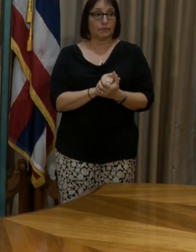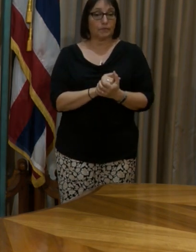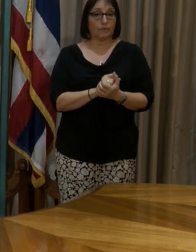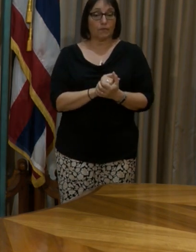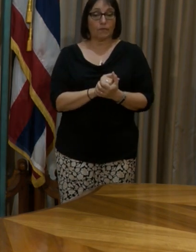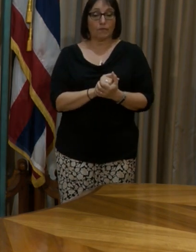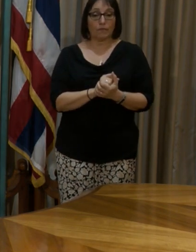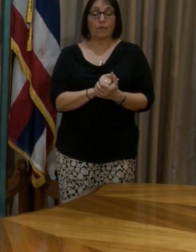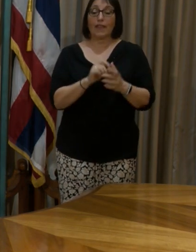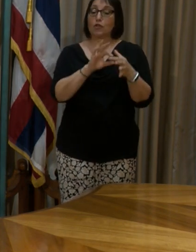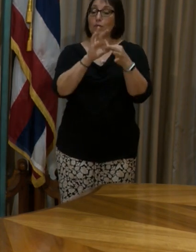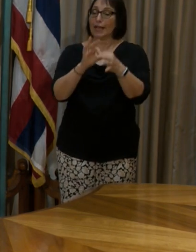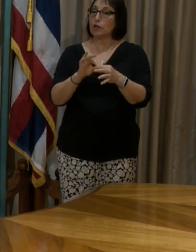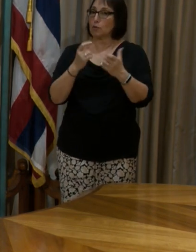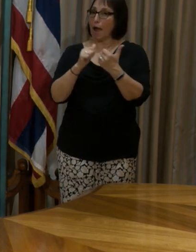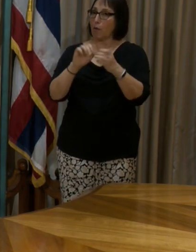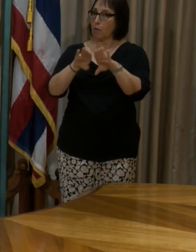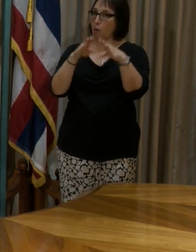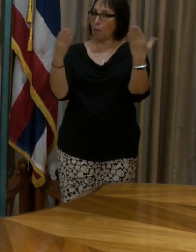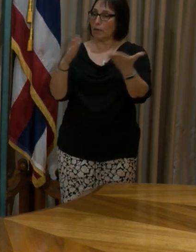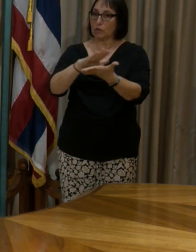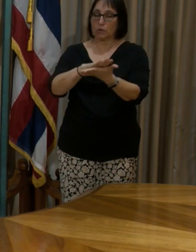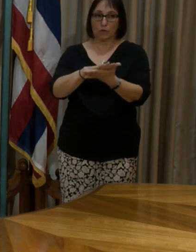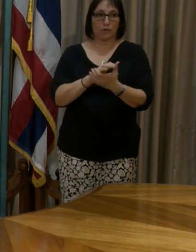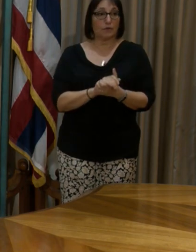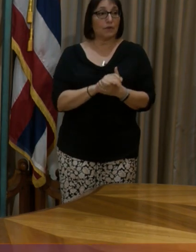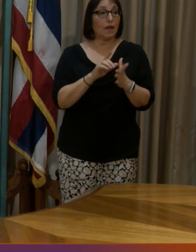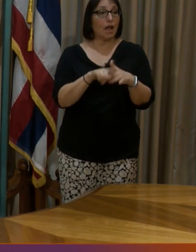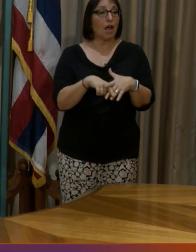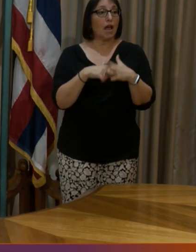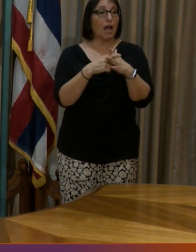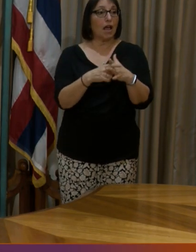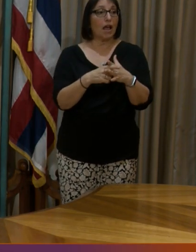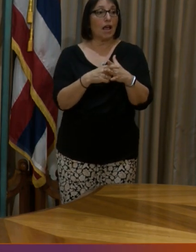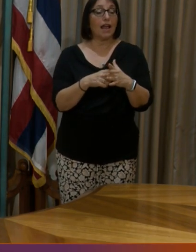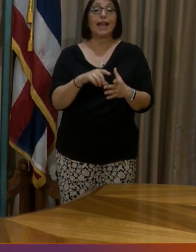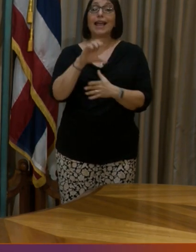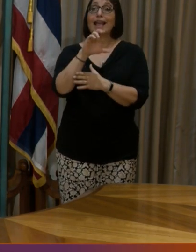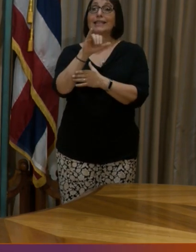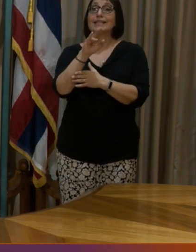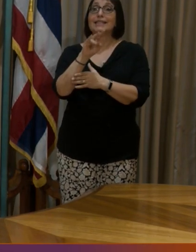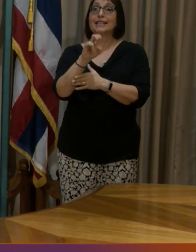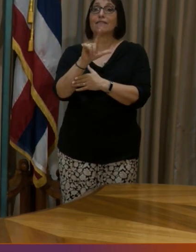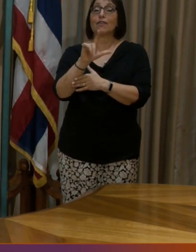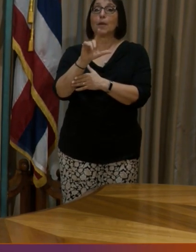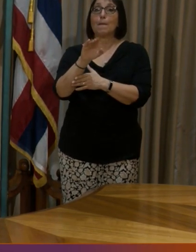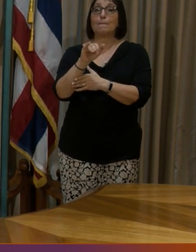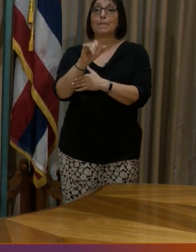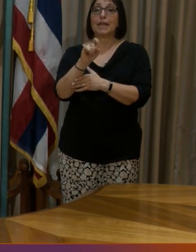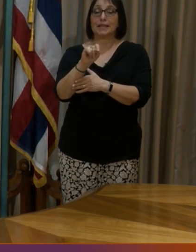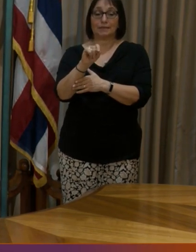WE WILL OPEN IT UP TO GENERAL QUESTIONS ONCE ALL QUESTIONS HAVE BEEN ASKED ON THE REOPENING OF SCHOOLS. SUE VONLEE.